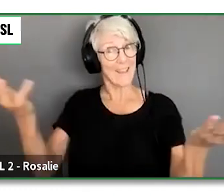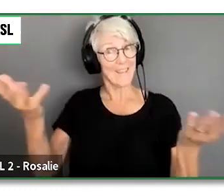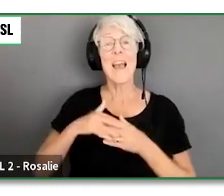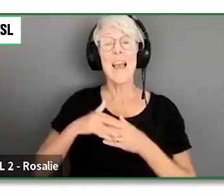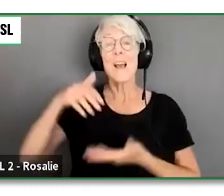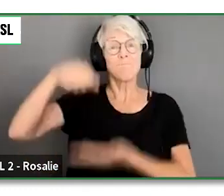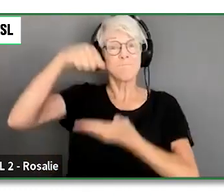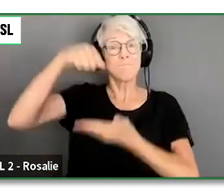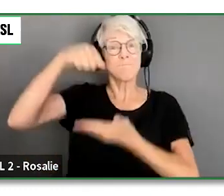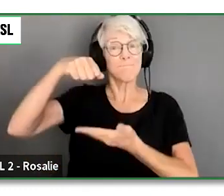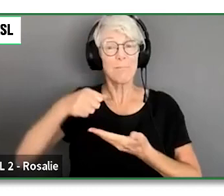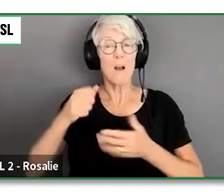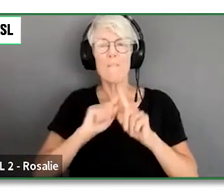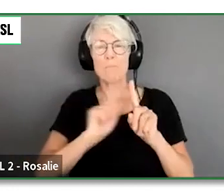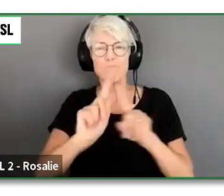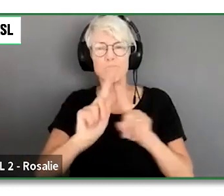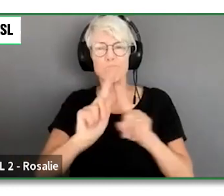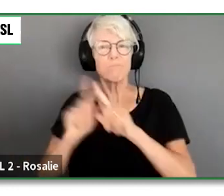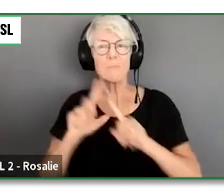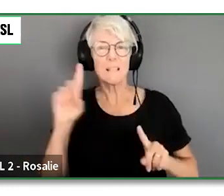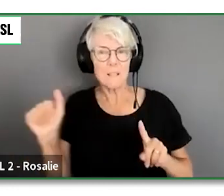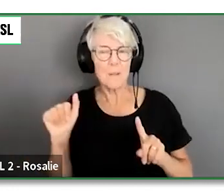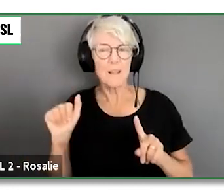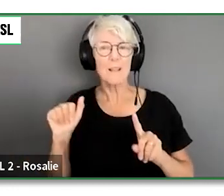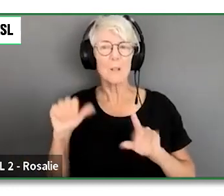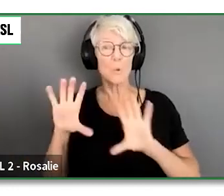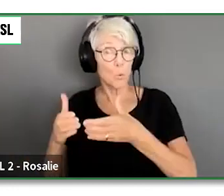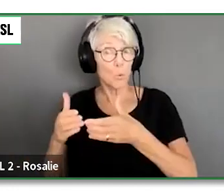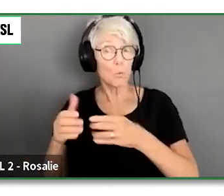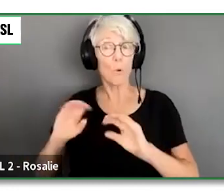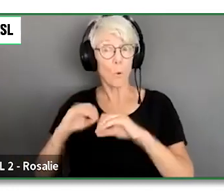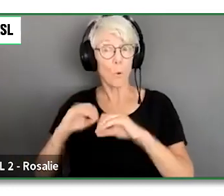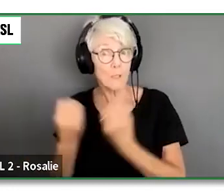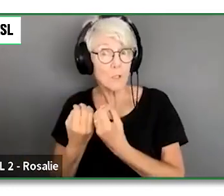from various disability focused and run Canadian companies and disabled artists.